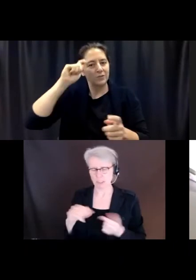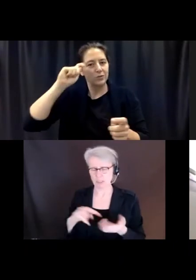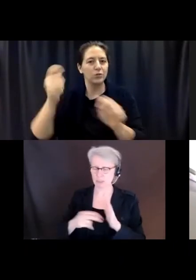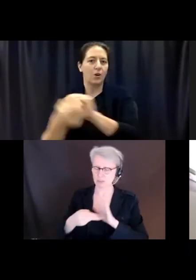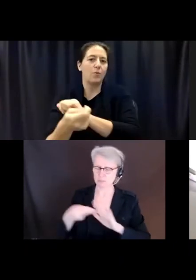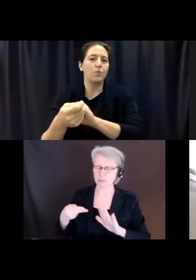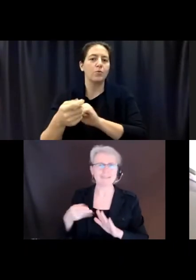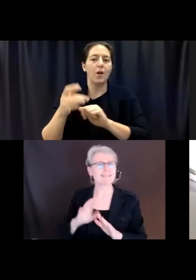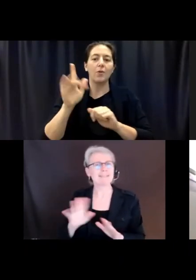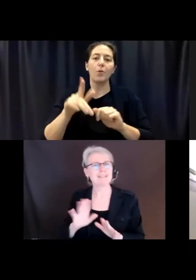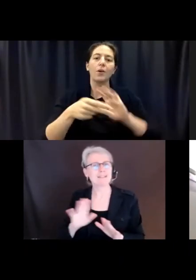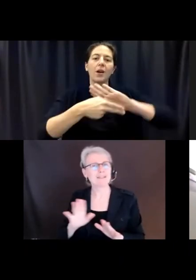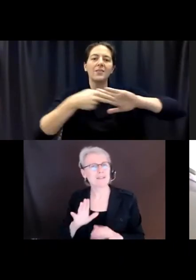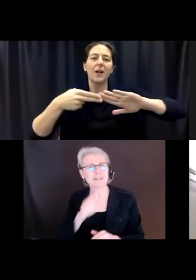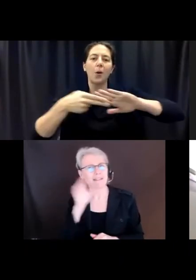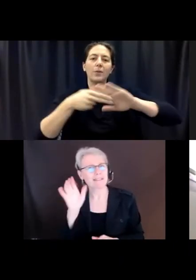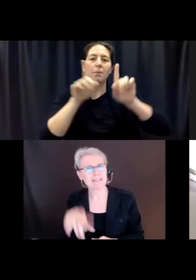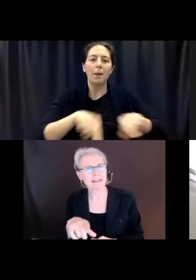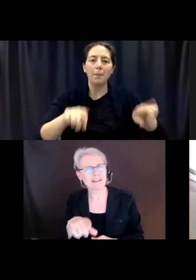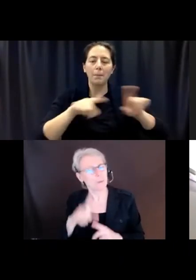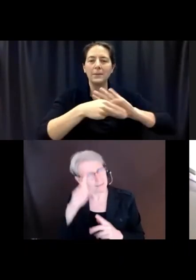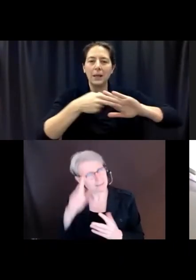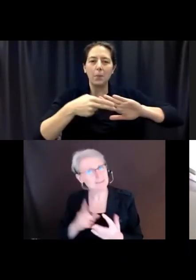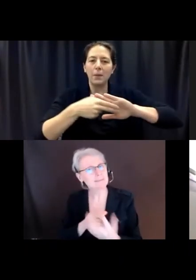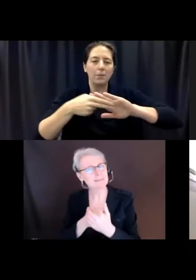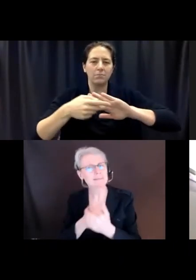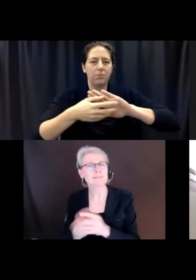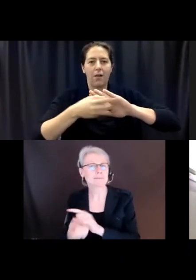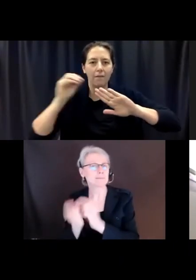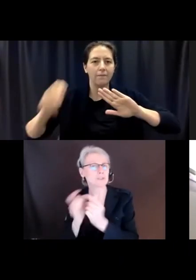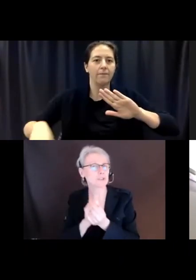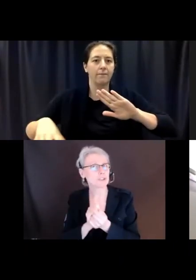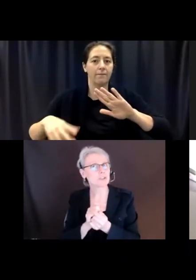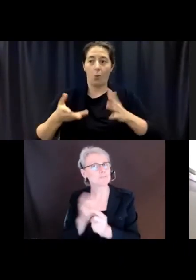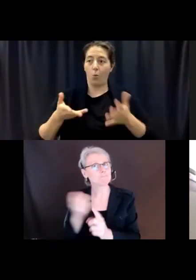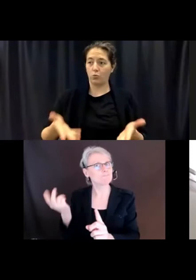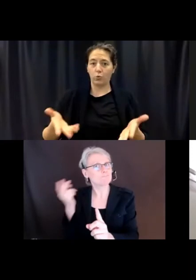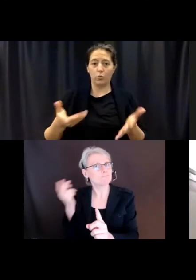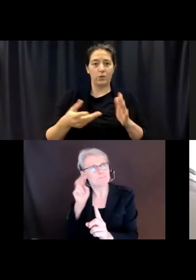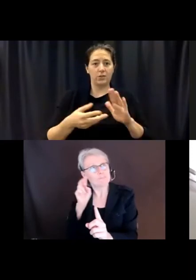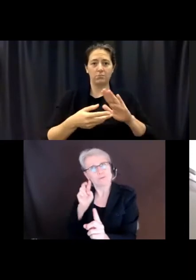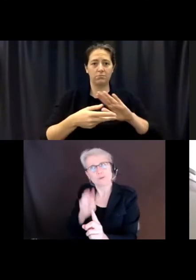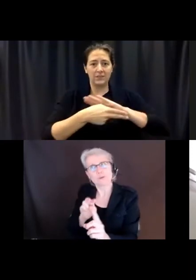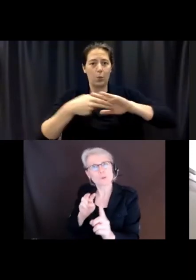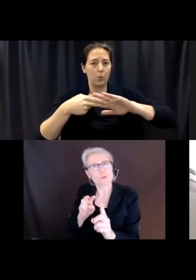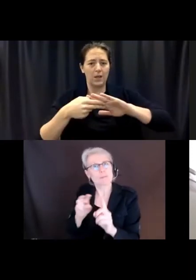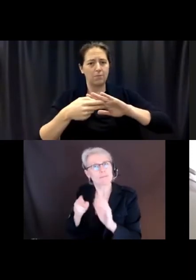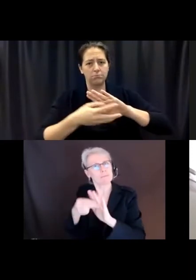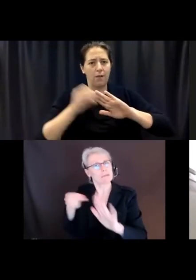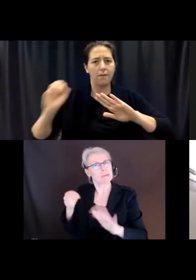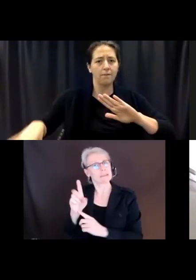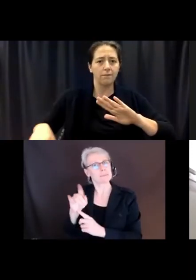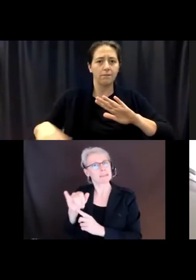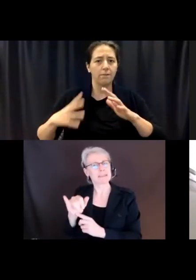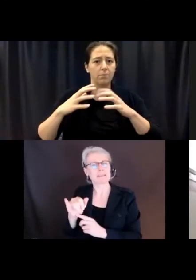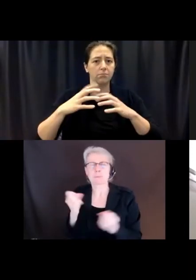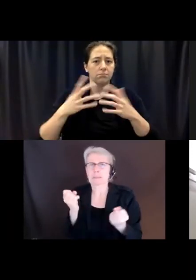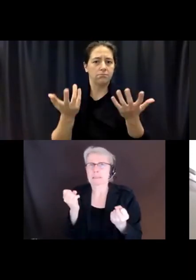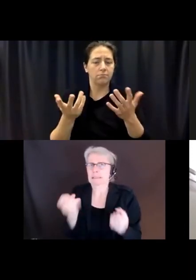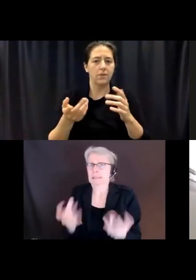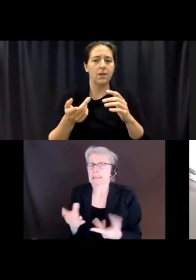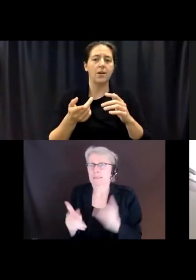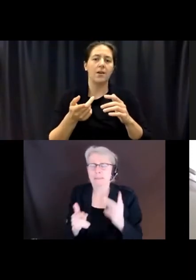MINDSETS THANKS TO THAT. THERE ARE SO MANY STEREOTYPES, SO MANY PREJUDICES, SO MANY STEREOTYPES,